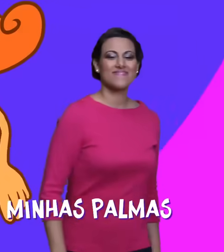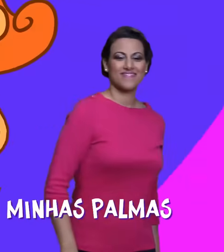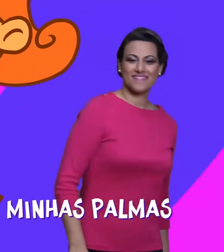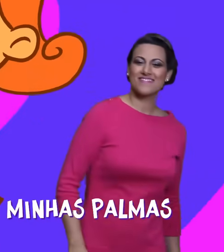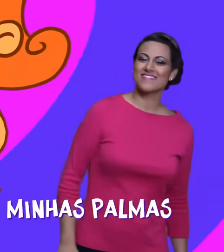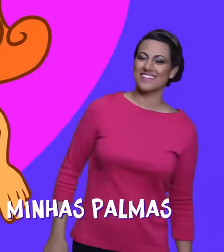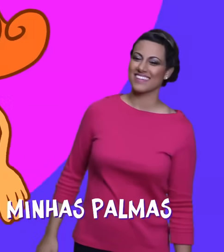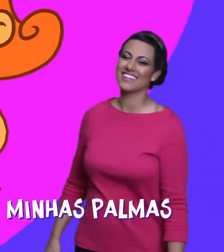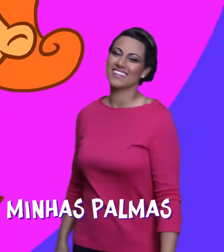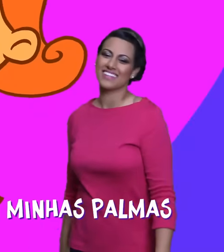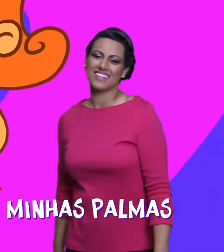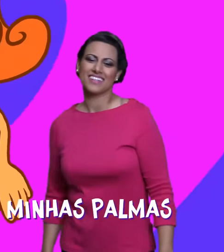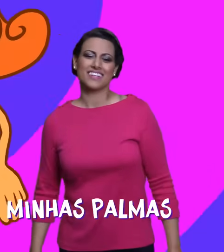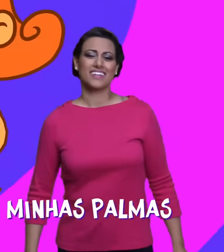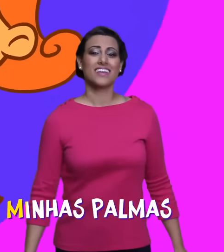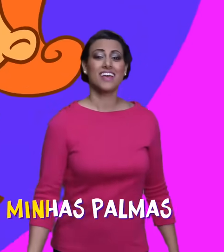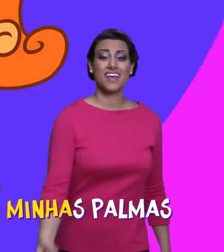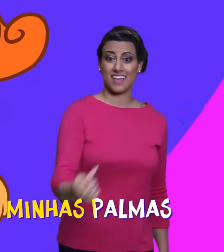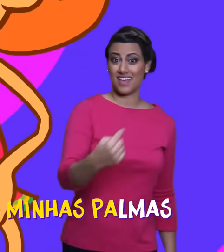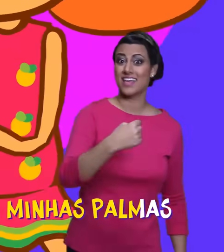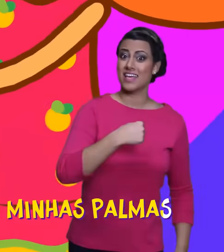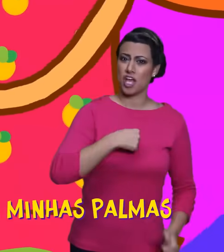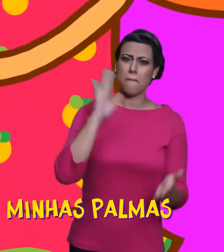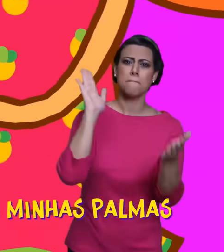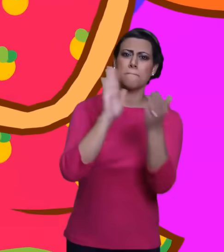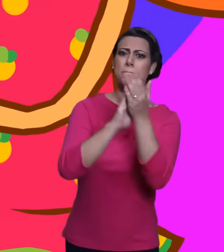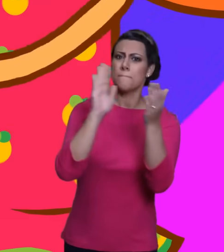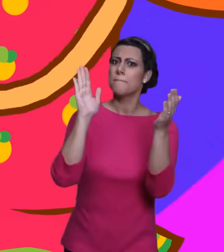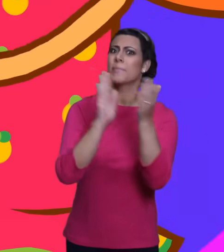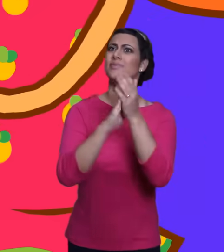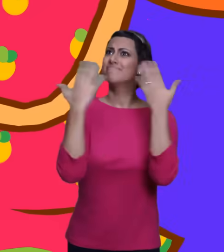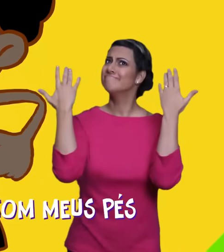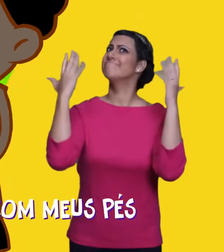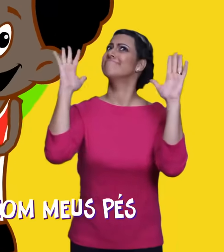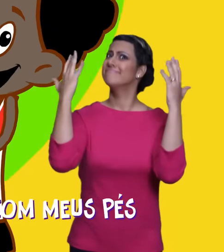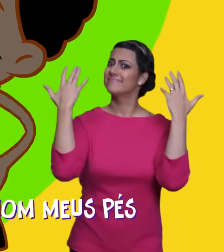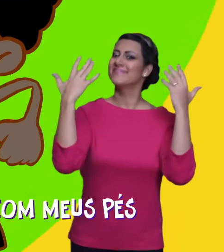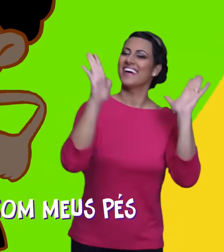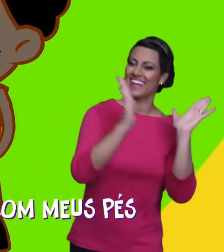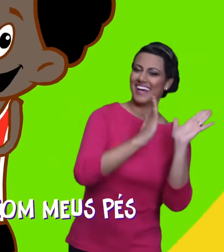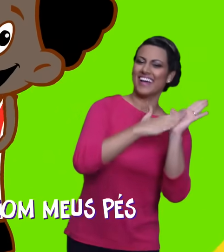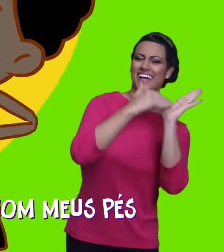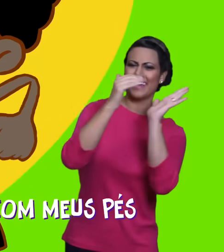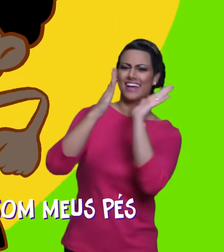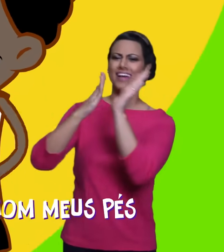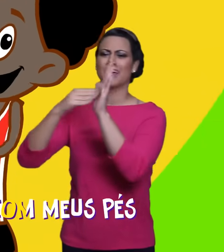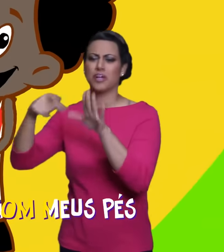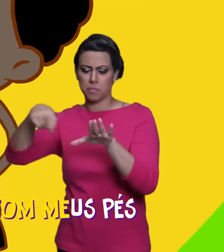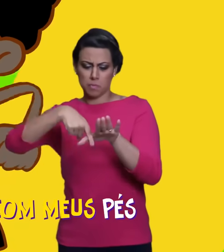I WILL PRAISE CHRIST WITH MY PALMS I WILL PRAISE CHRIST WITH